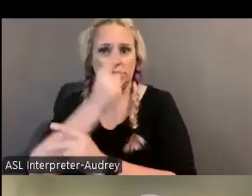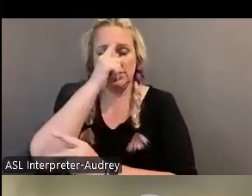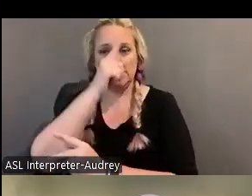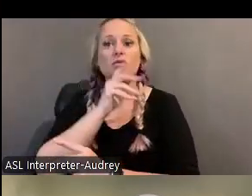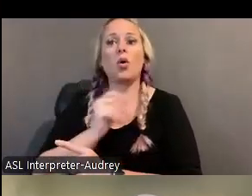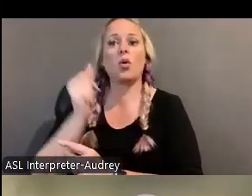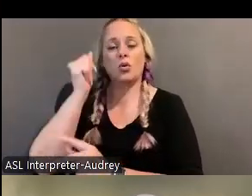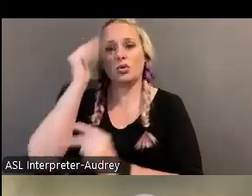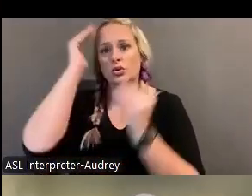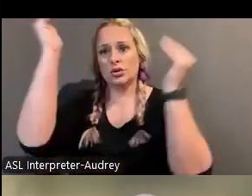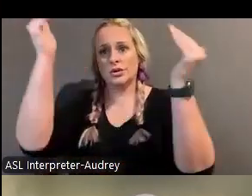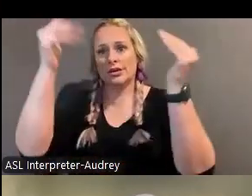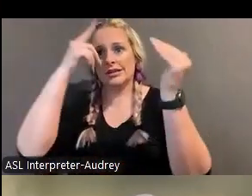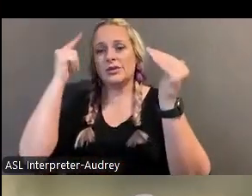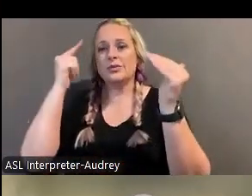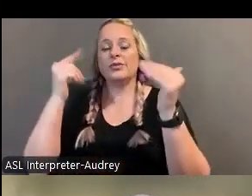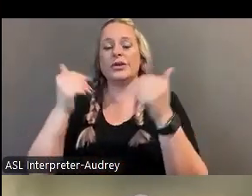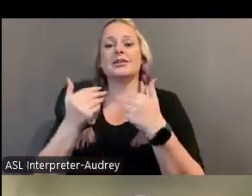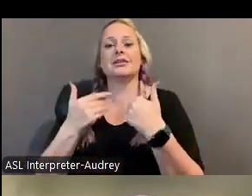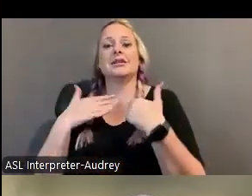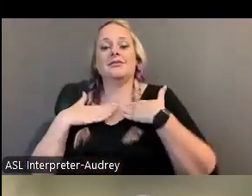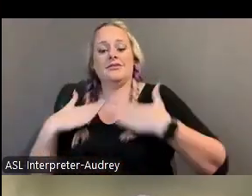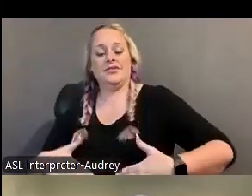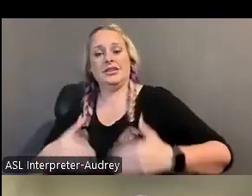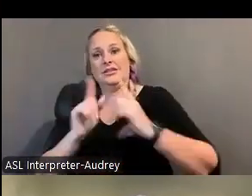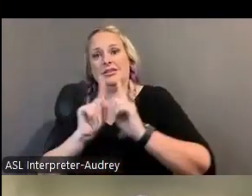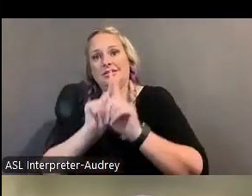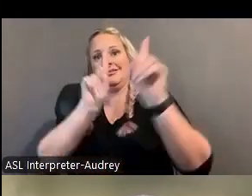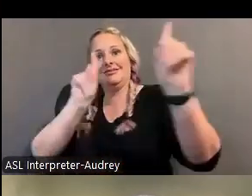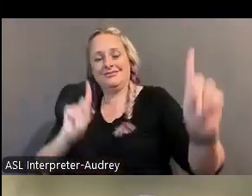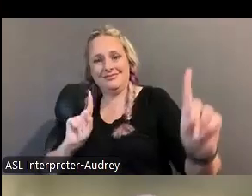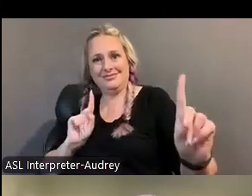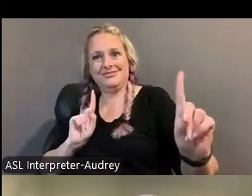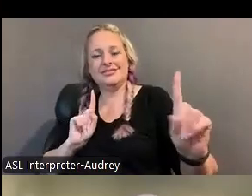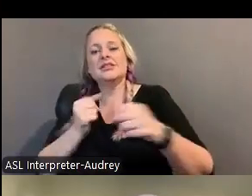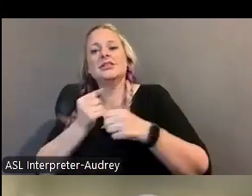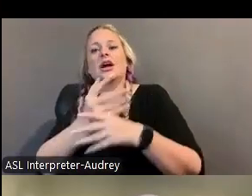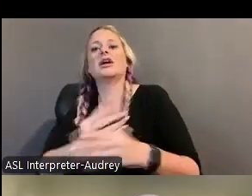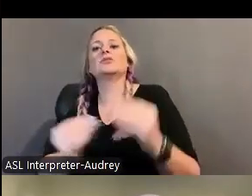to physical distancing measures, which led to an increased social isolation and loneliness in this